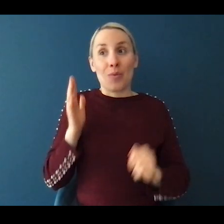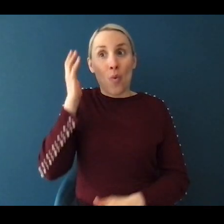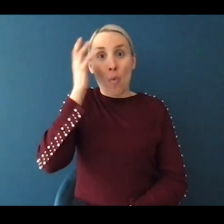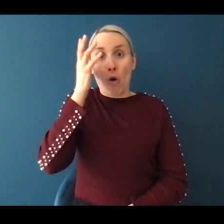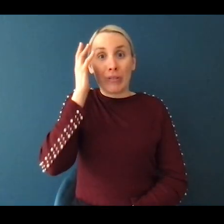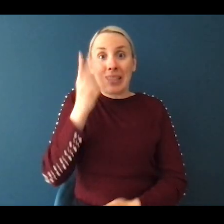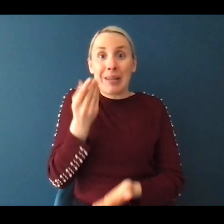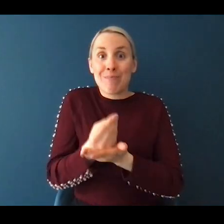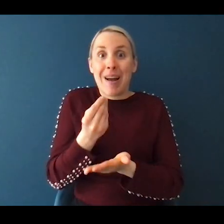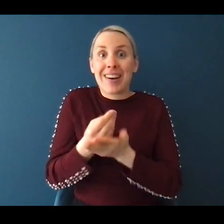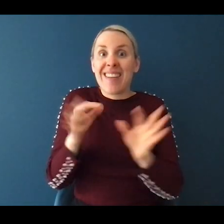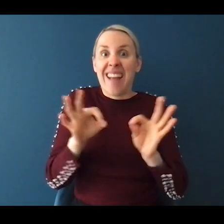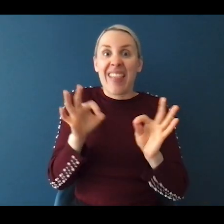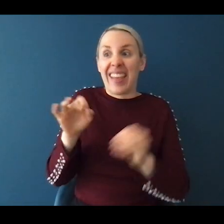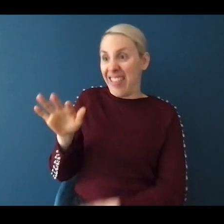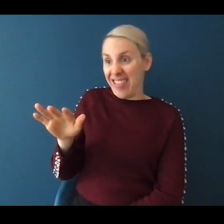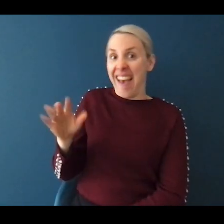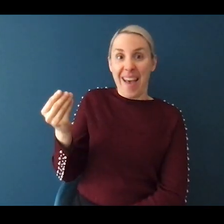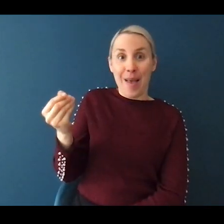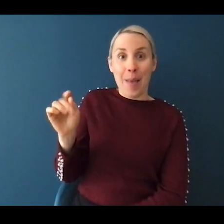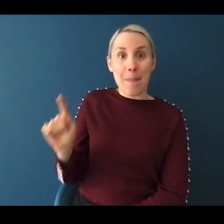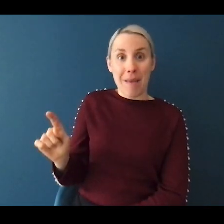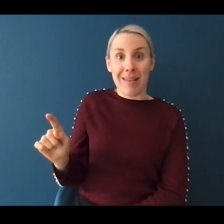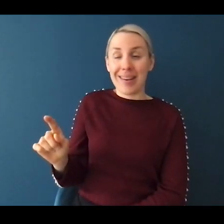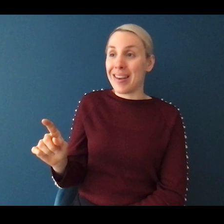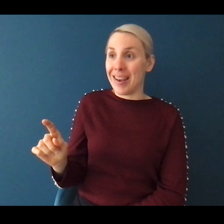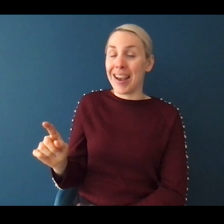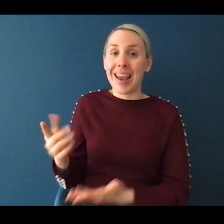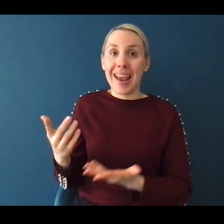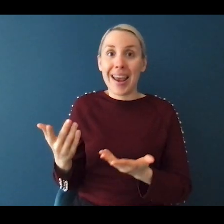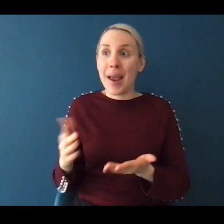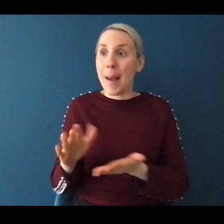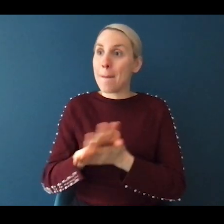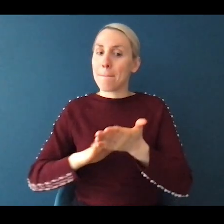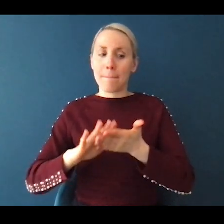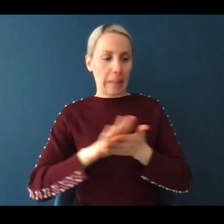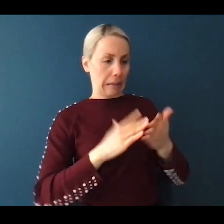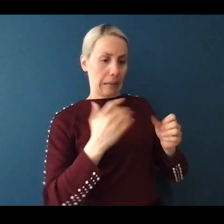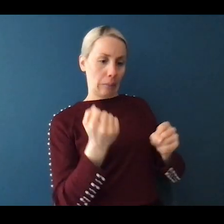to then really you know do the production that you felt was right for your work I for